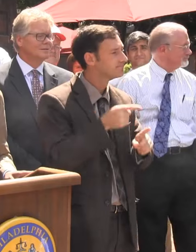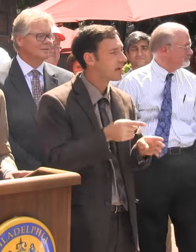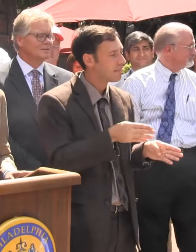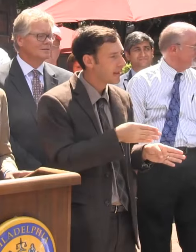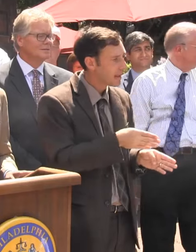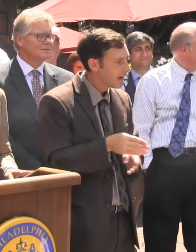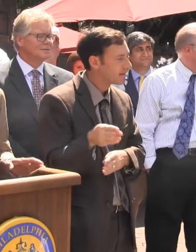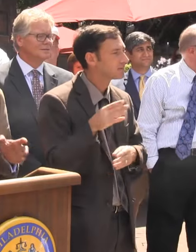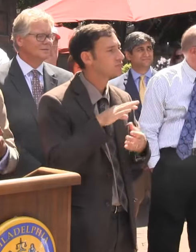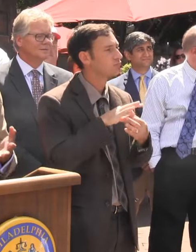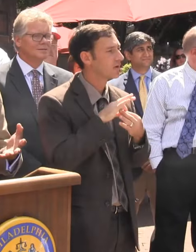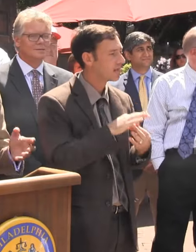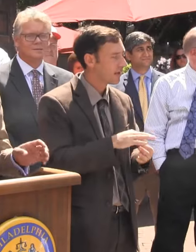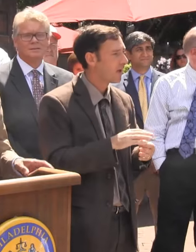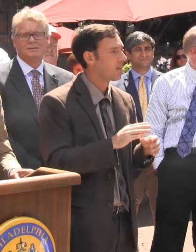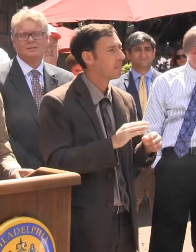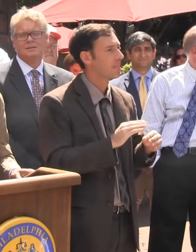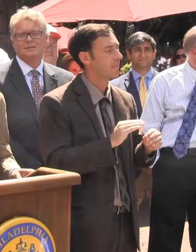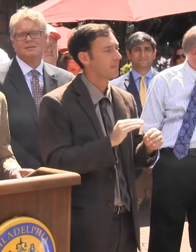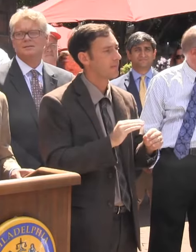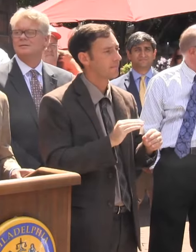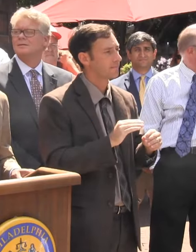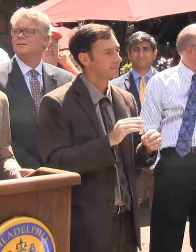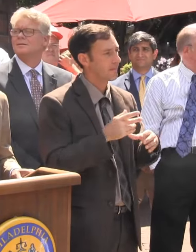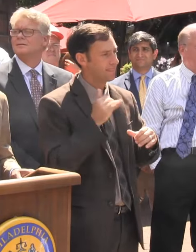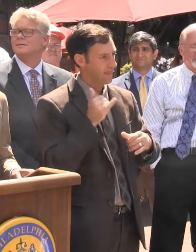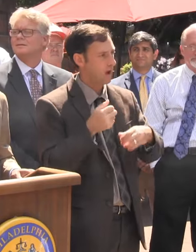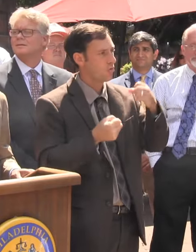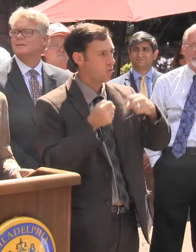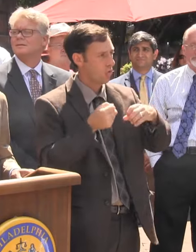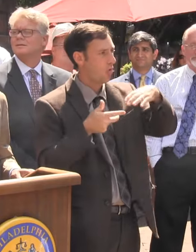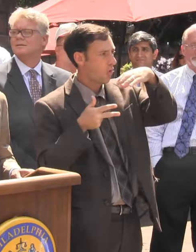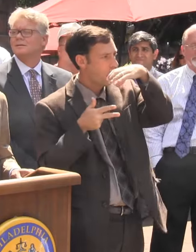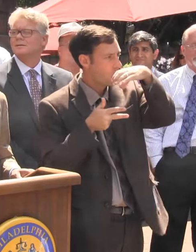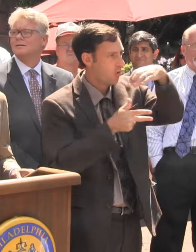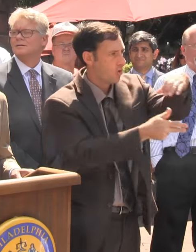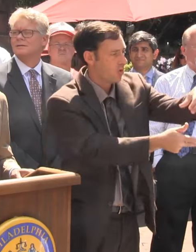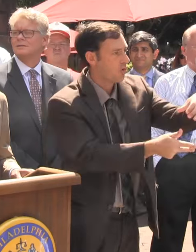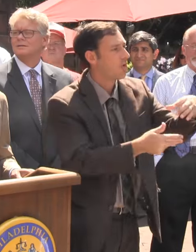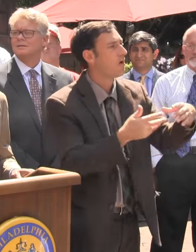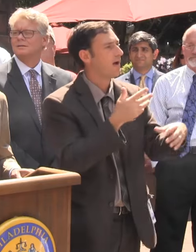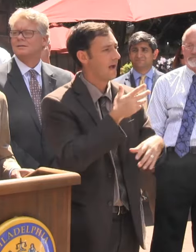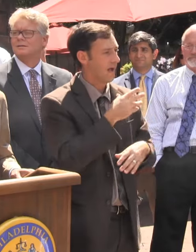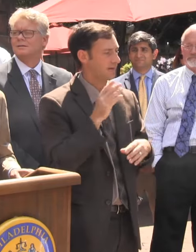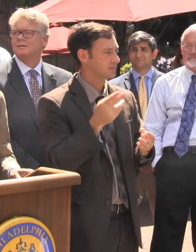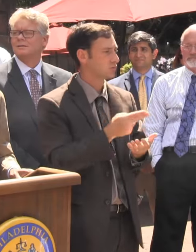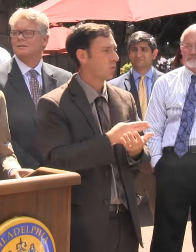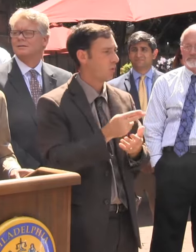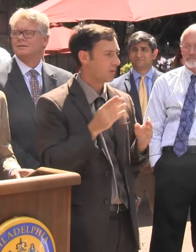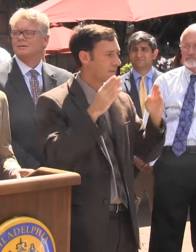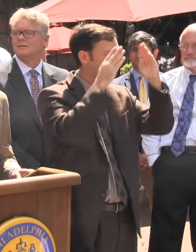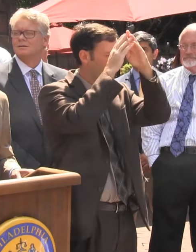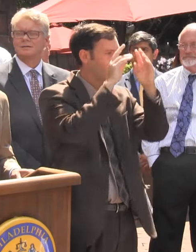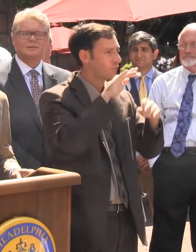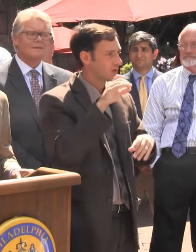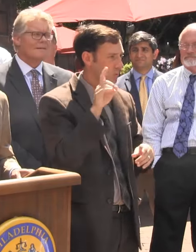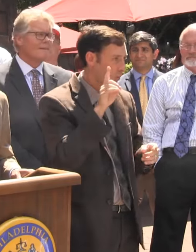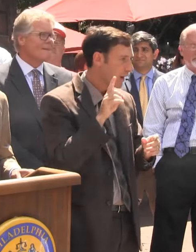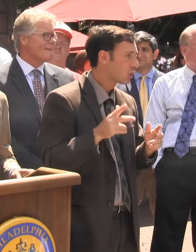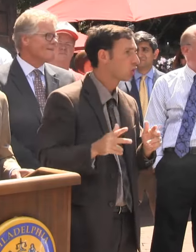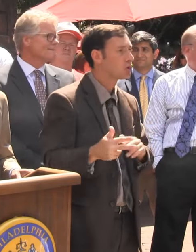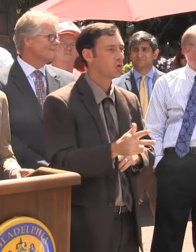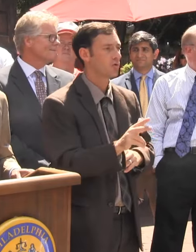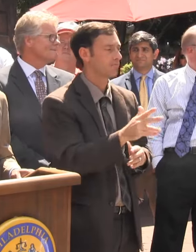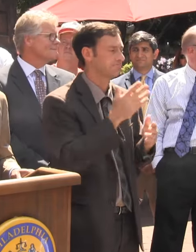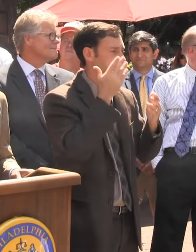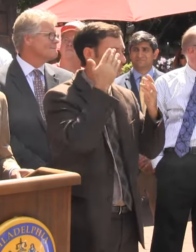with regard to the movement of the vehicle and his holiness Pope Francis and obviously